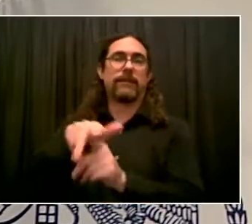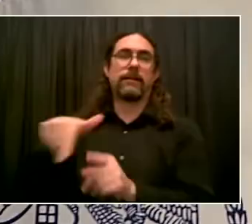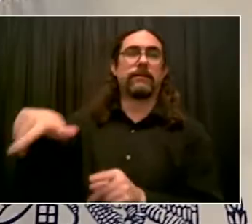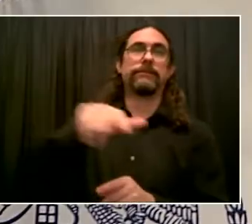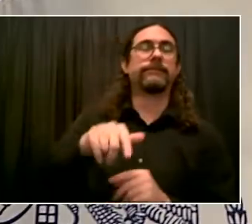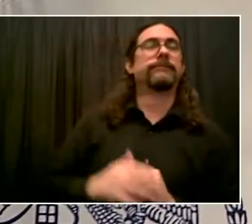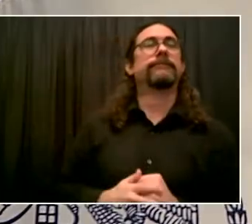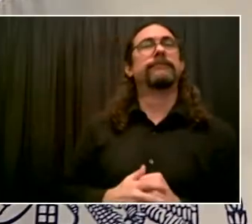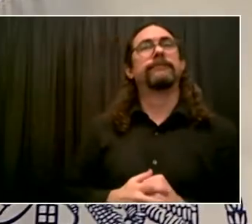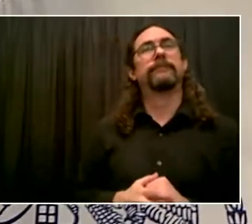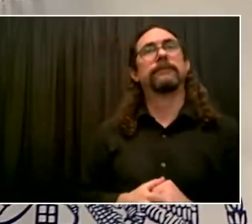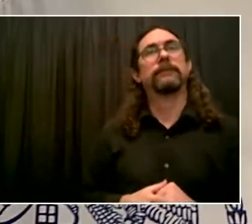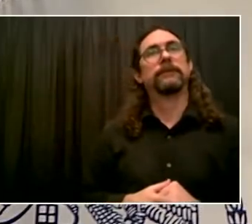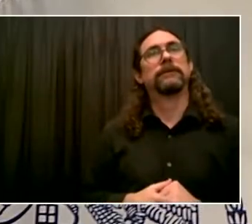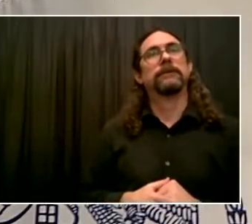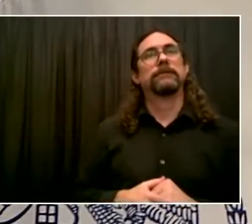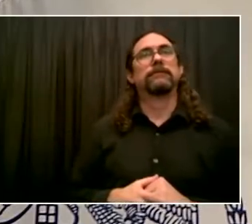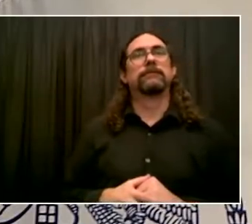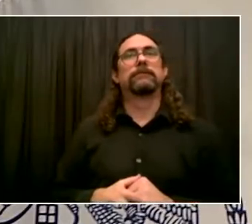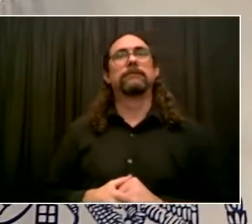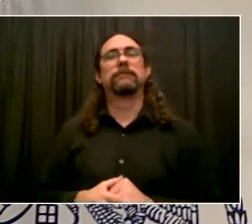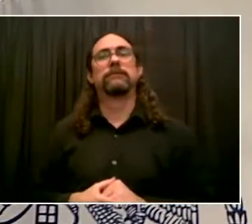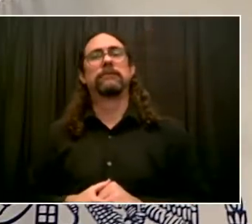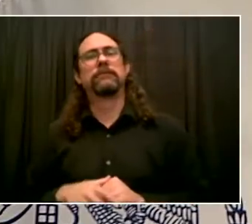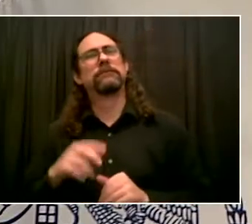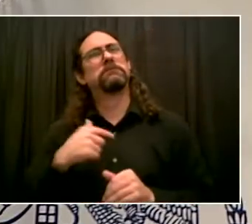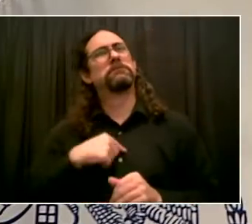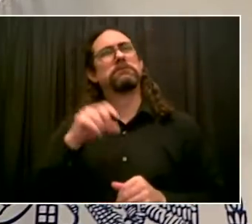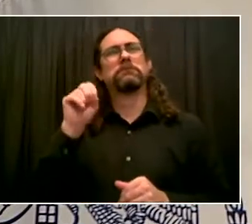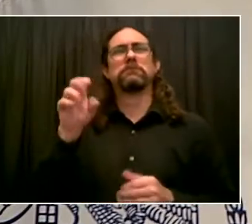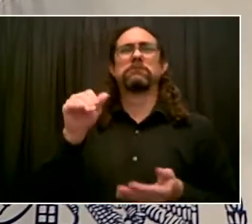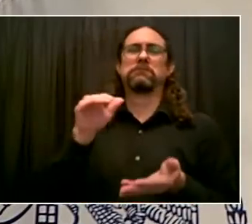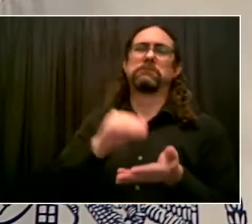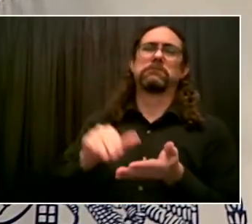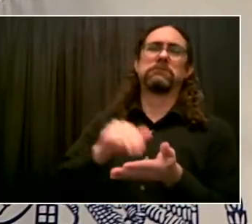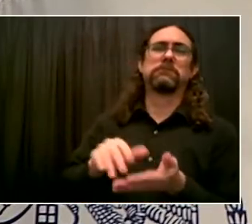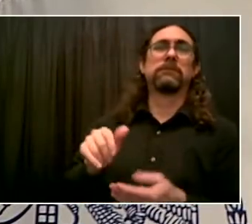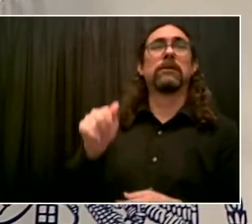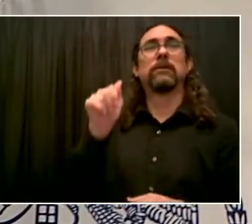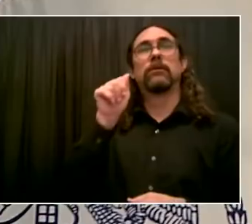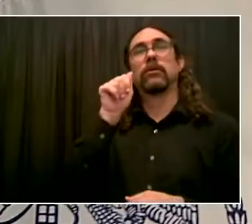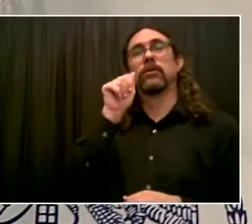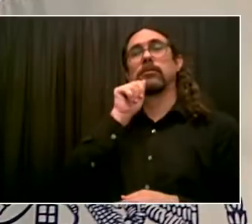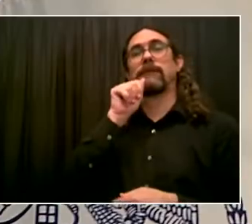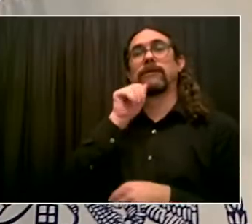I SAID IT FOR NOCOW UPLE MONTHS. I BELIEVE ACROSS THIS COUNTRY. PRIVATE AND PUBLIC SECTOR,